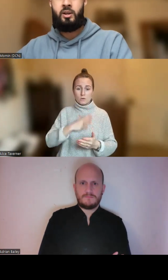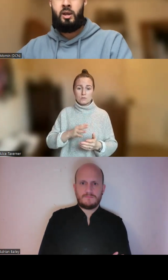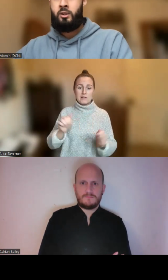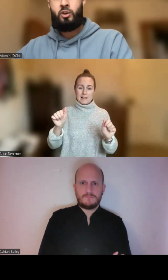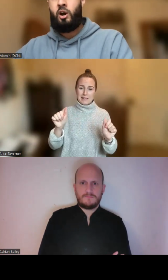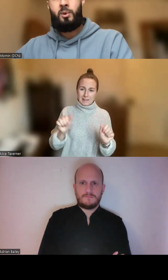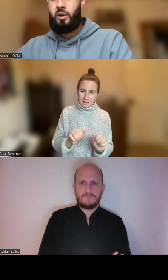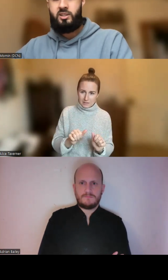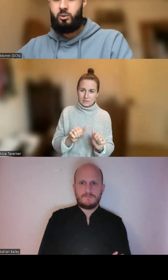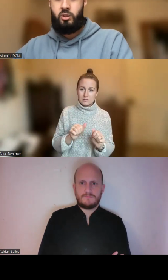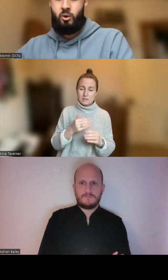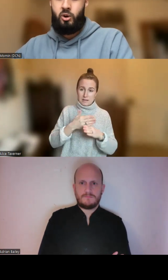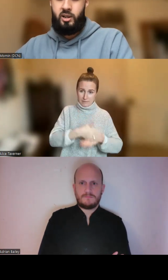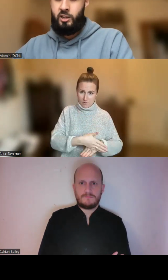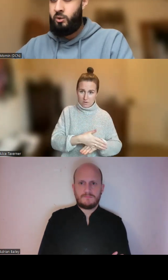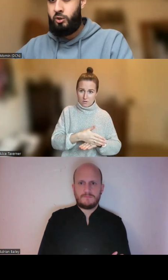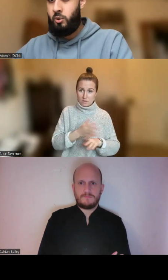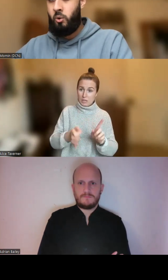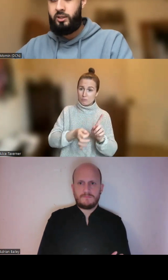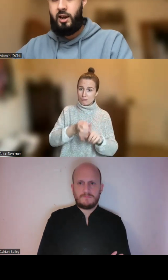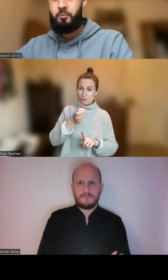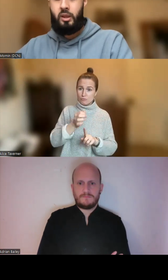and you can optimize things within your organization. We do it all the time.